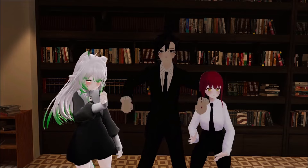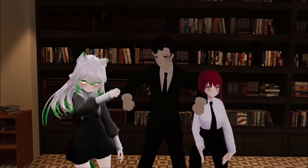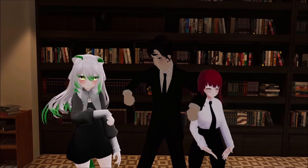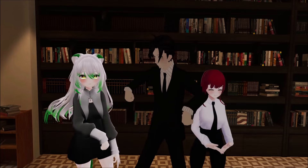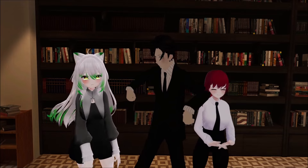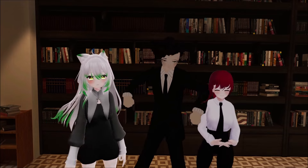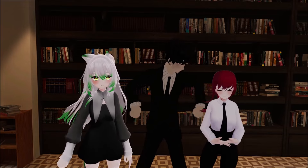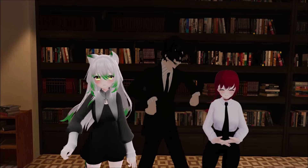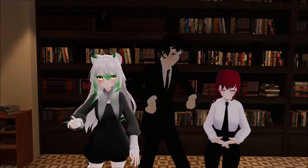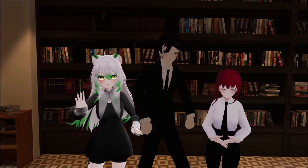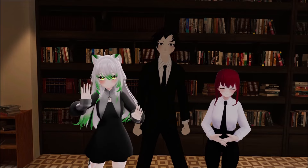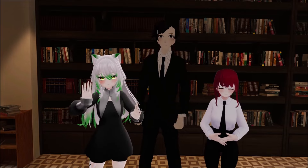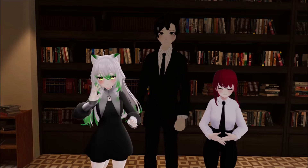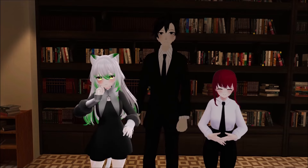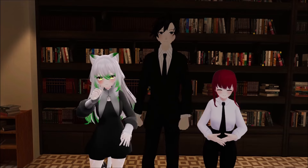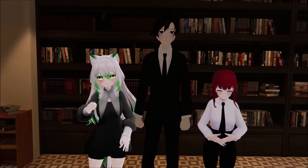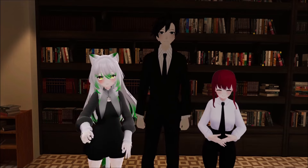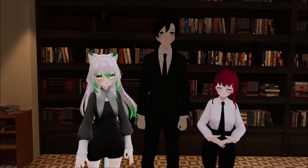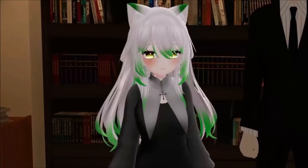(American Sign Language) Rafael: Yes! (Japanese Sign Language) Rafael: Four arms are good